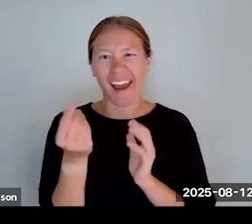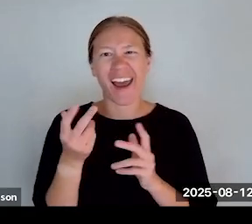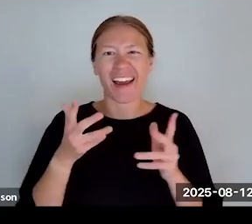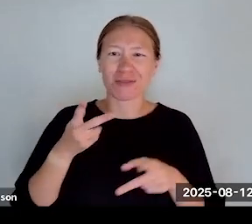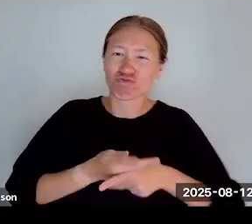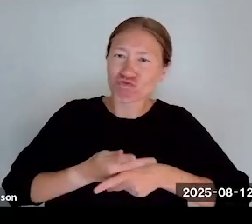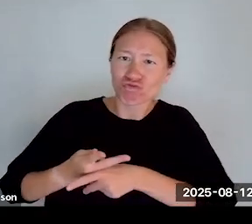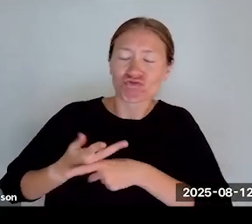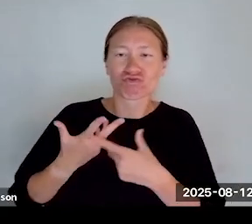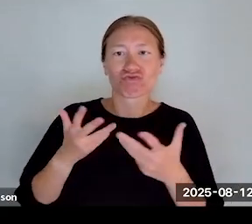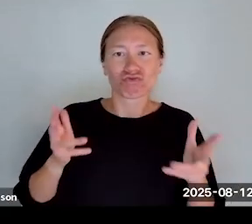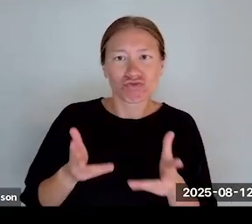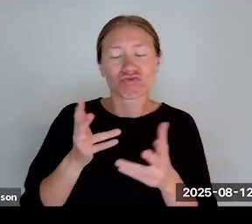and inclusive workplace environment.